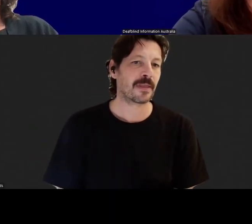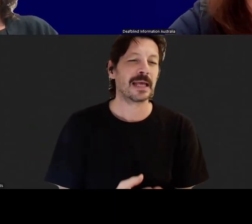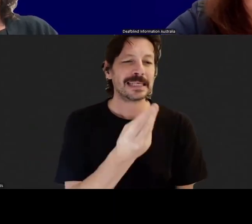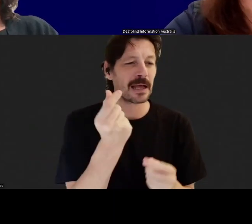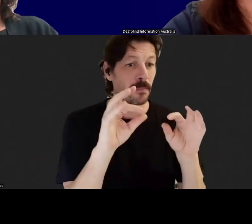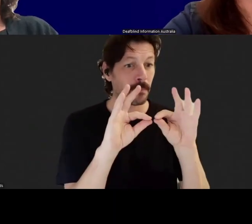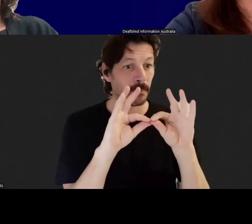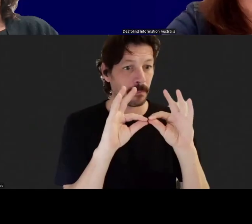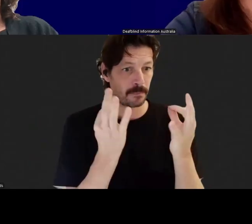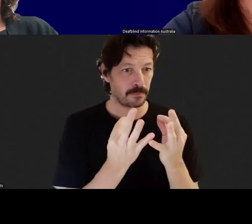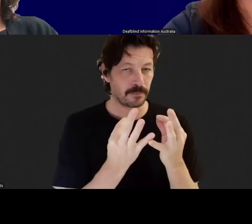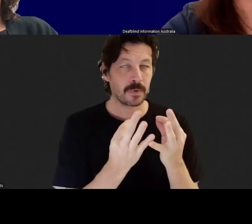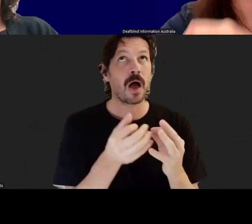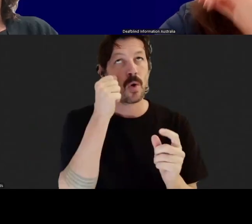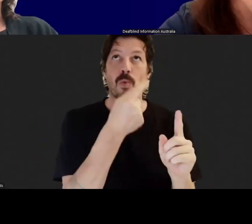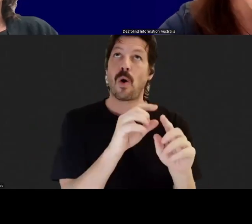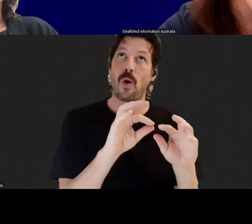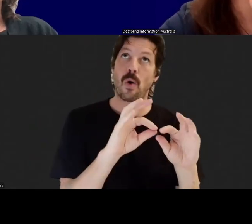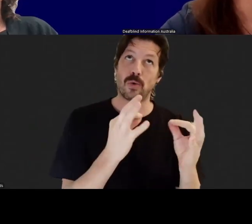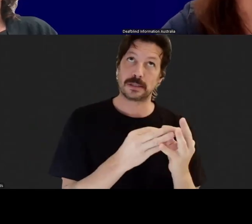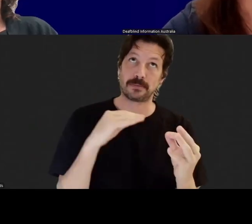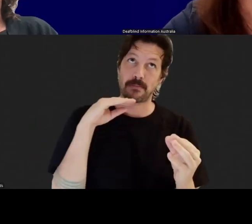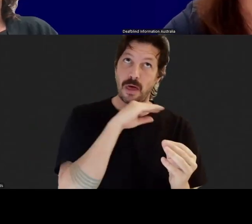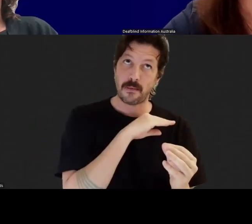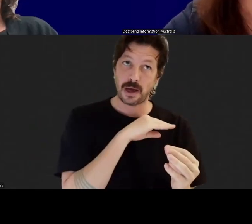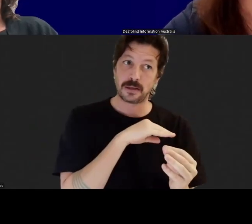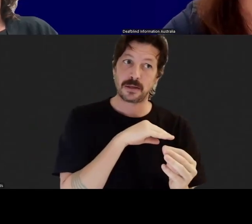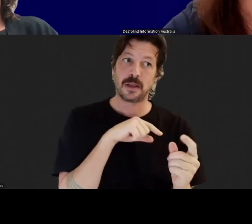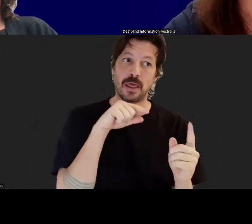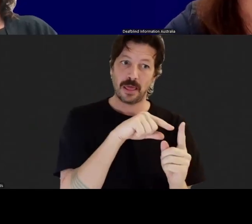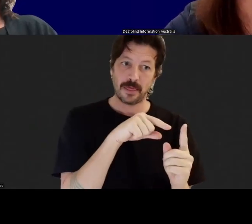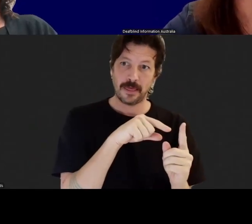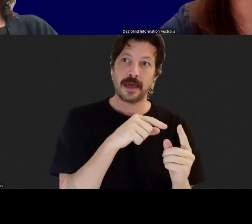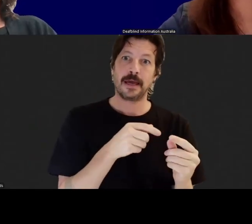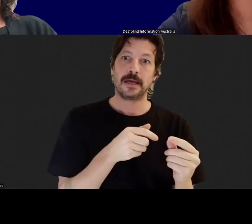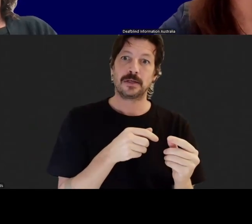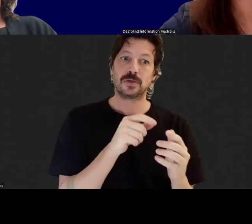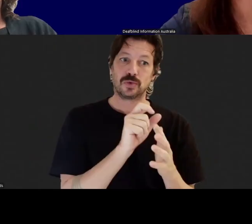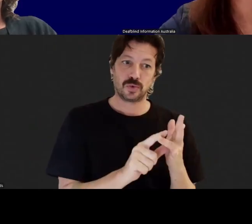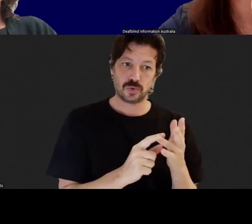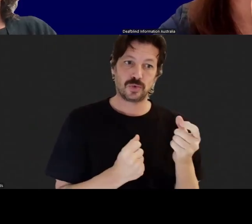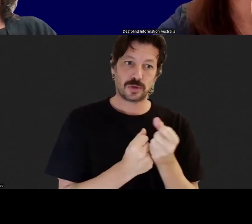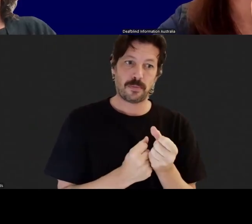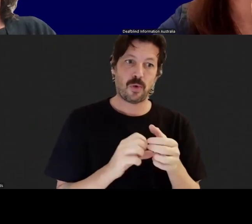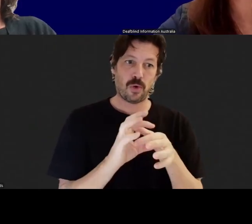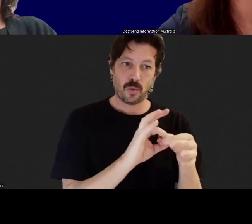I know of one organisation in Melbourne that provides support coordination in deafblindness,